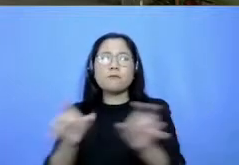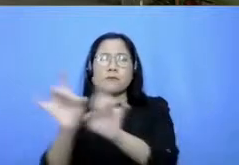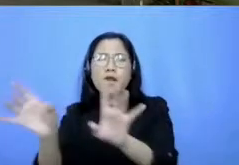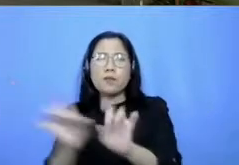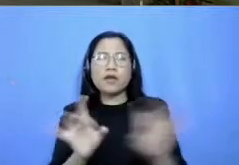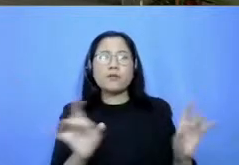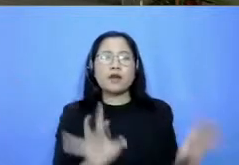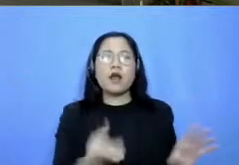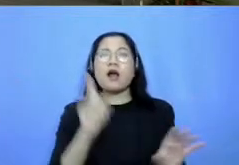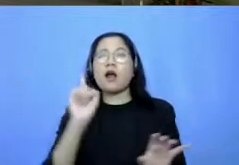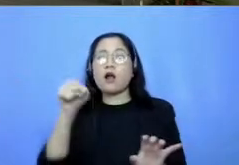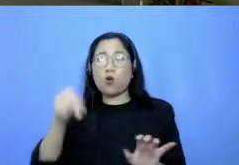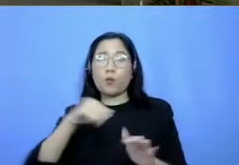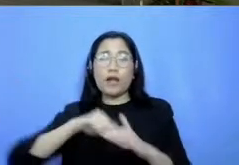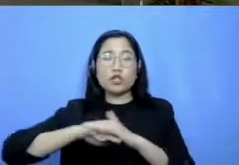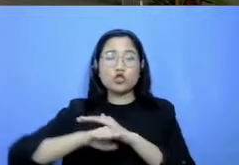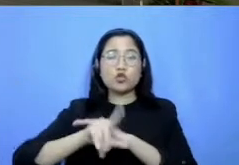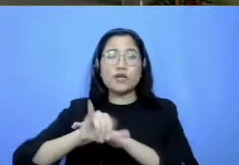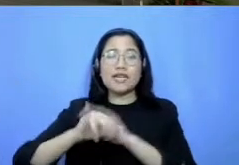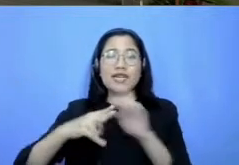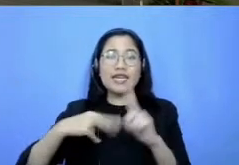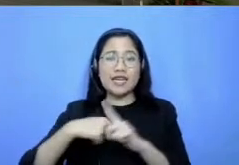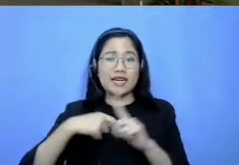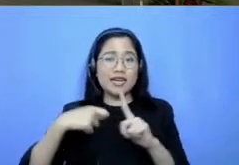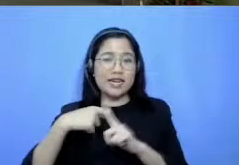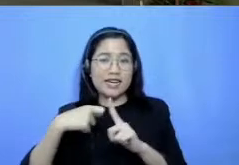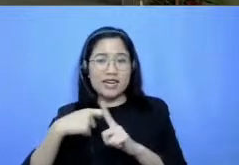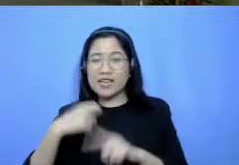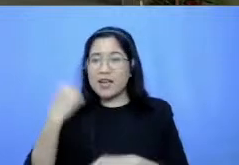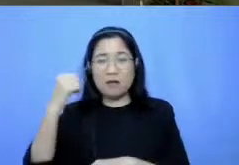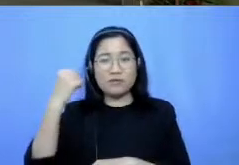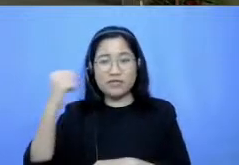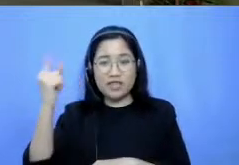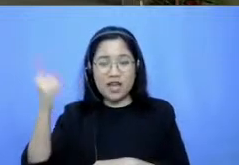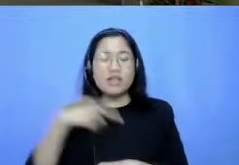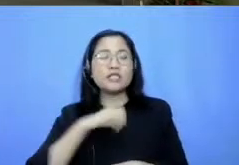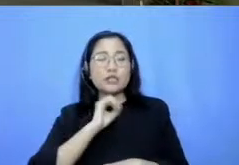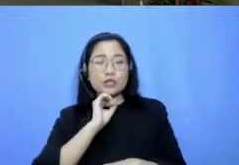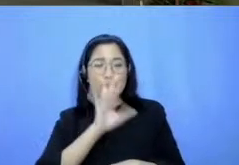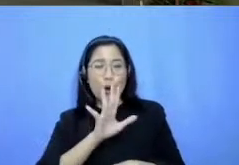into tofu Questions Answered just in your heart because if for example the answer is correct, it's really cool, the answer is correct,